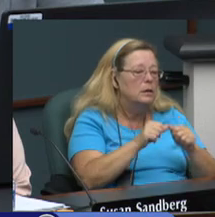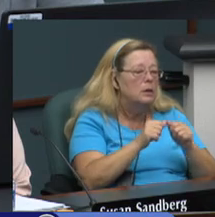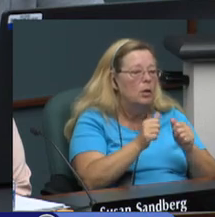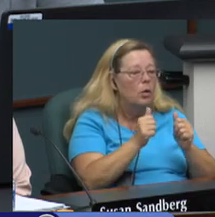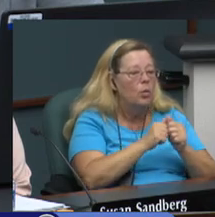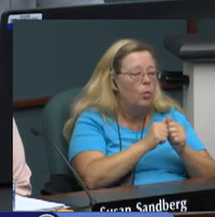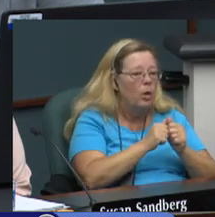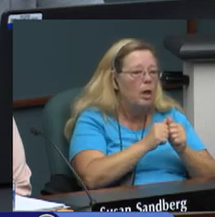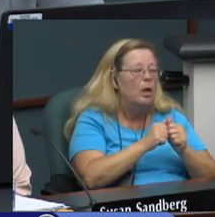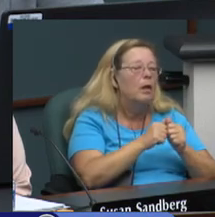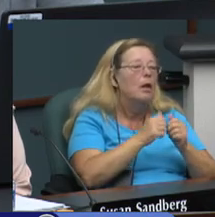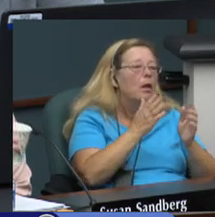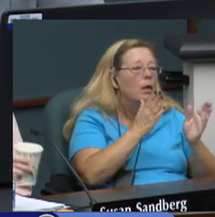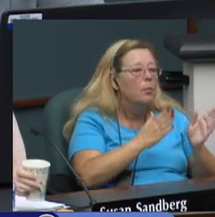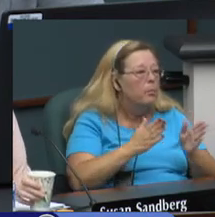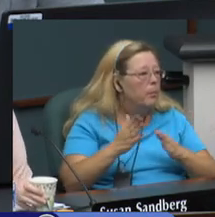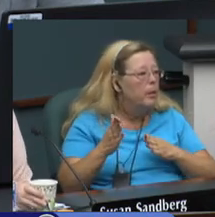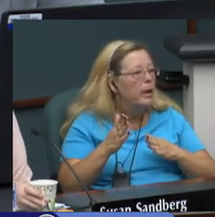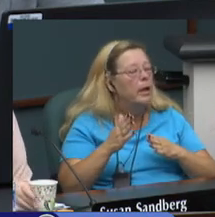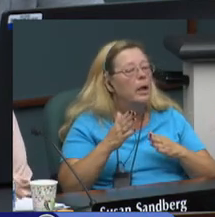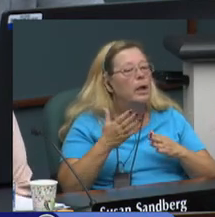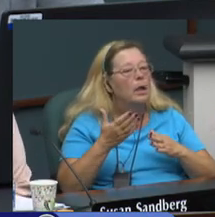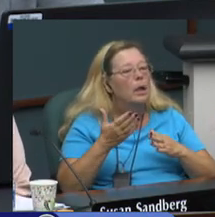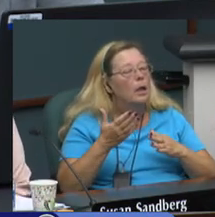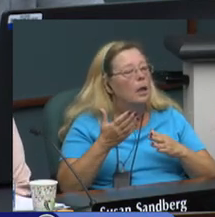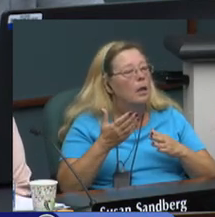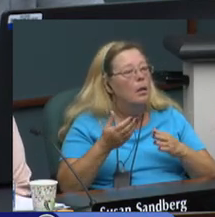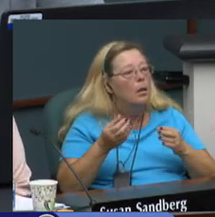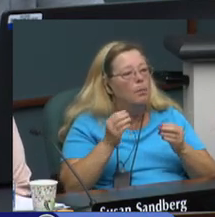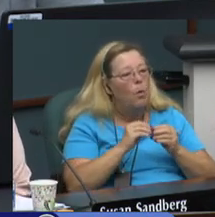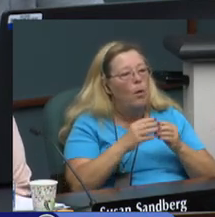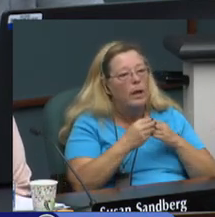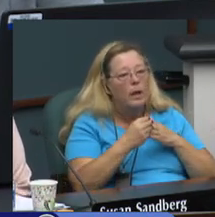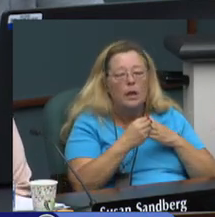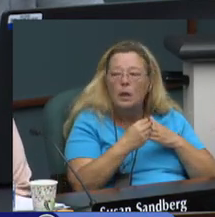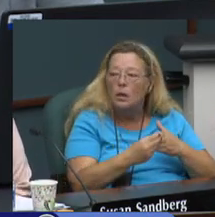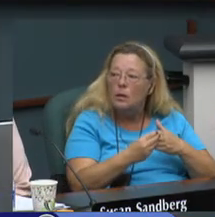plan and those broader guidance I'm content with chapter six we'll take it